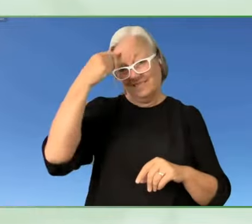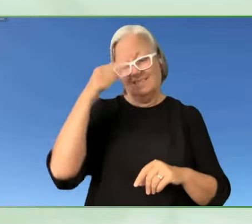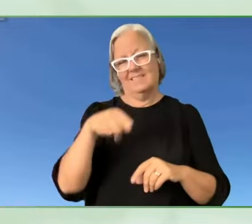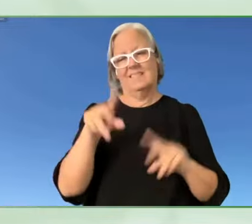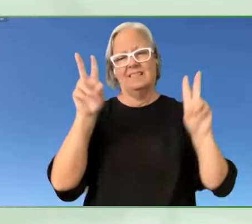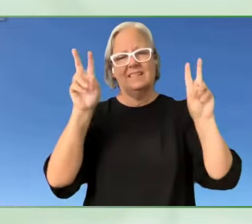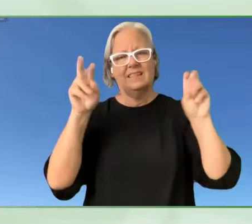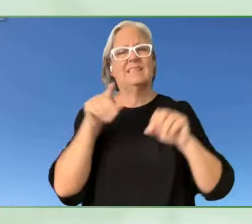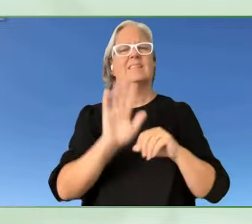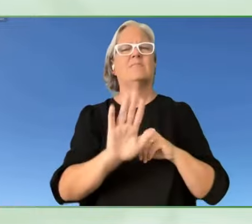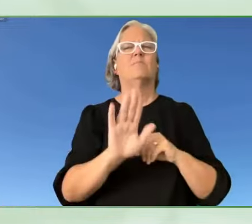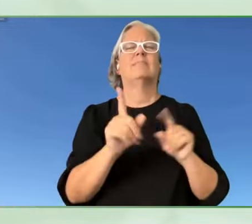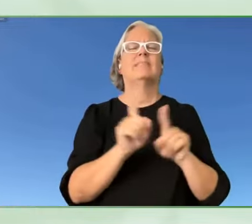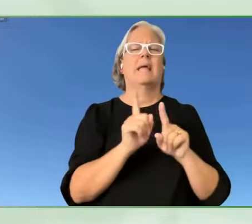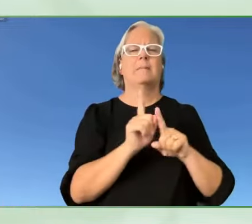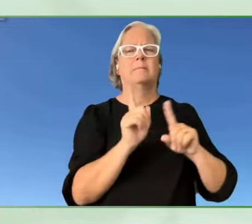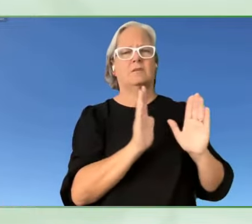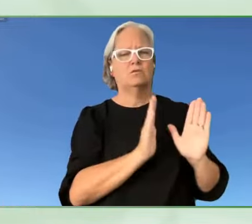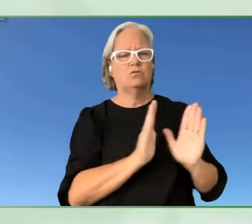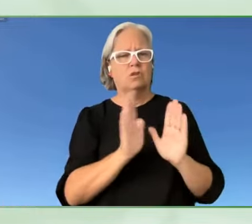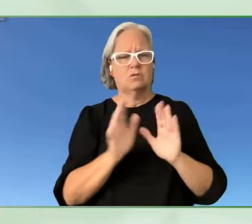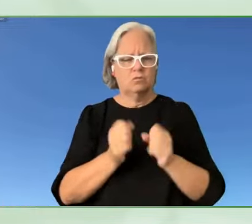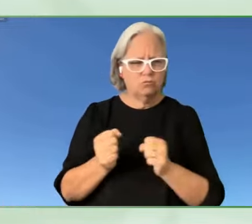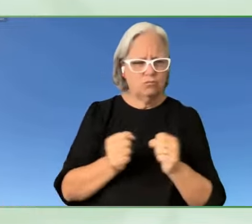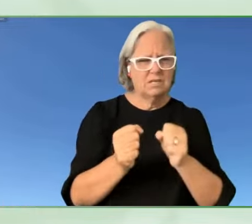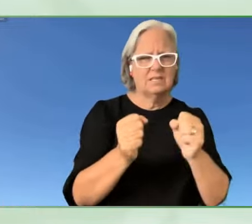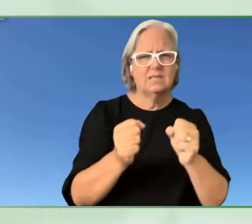You talked about the checklist is not really a tool.